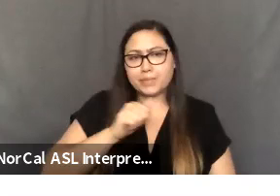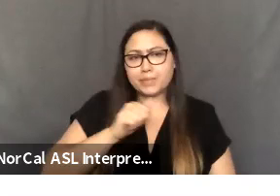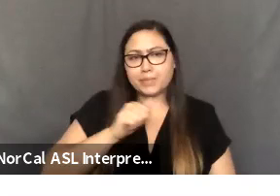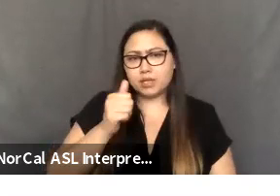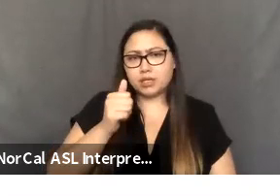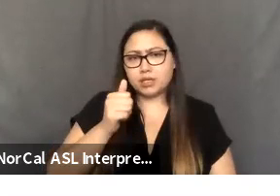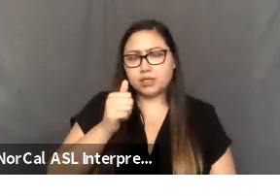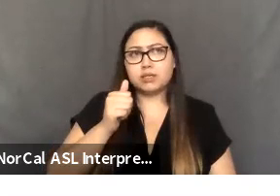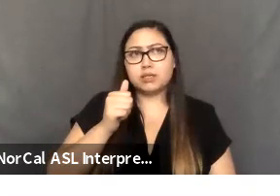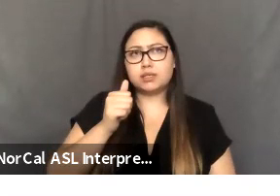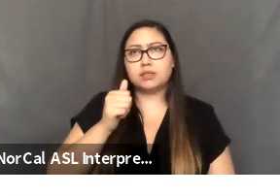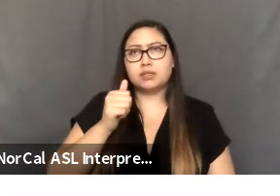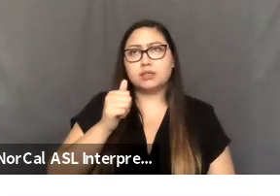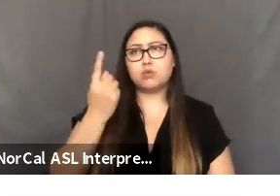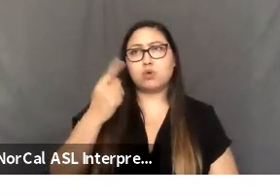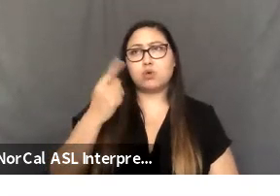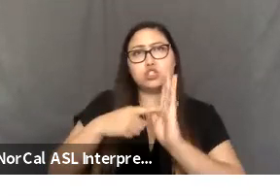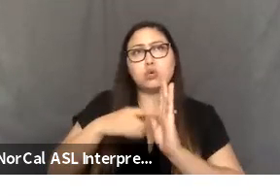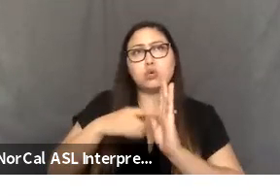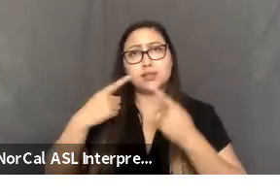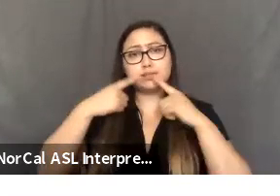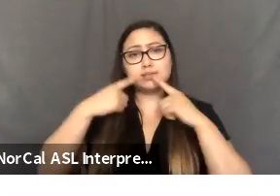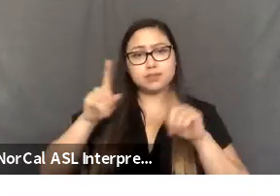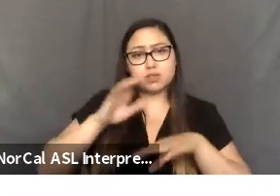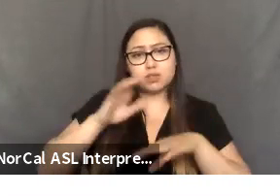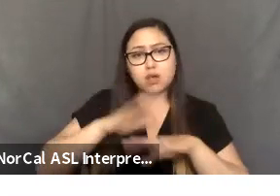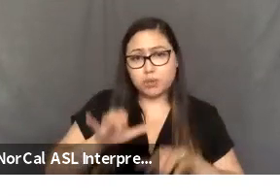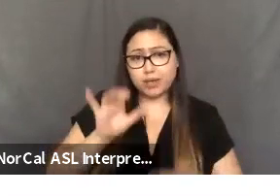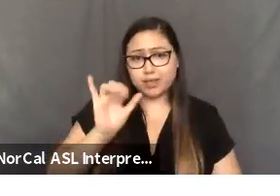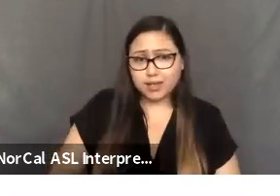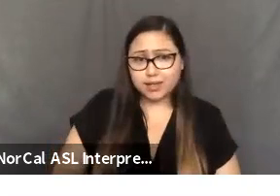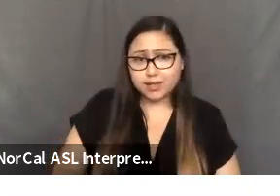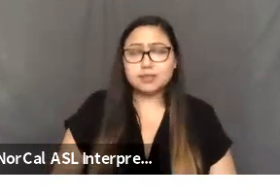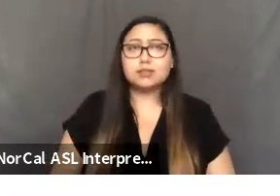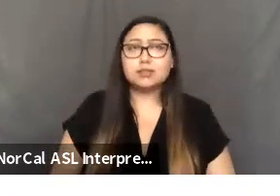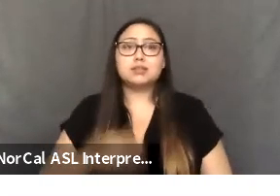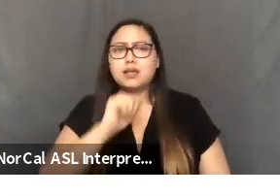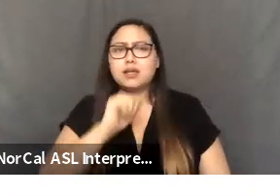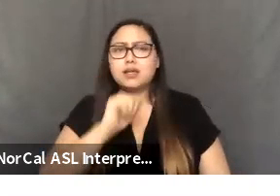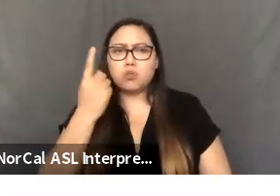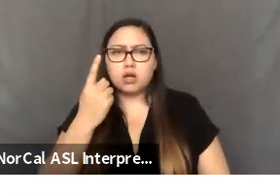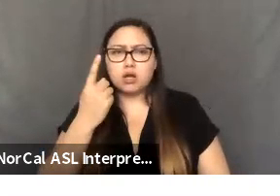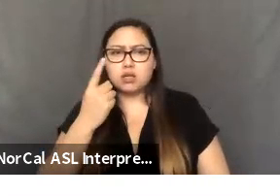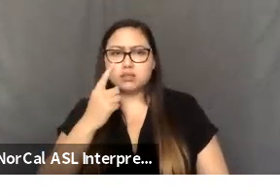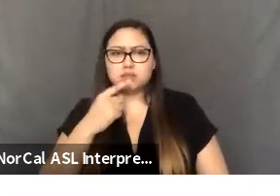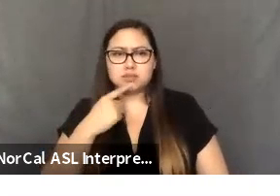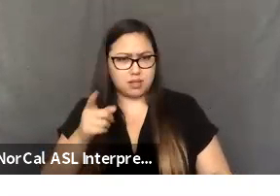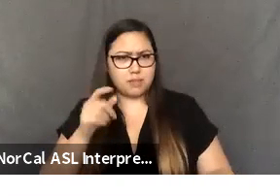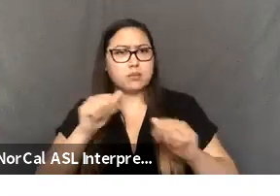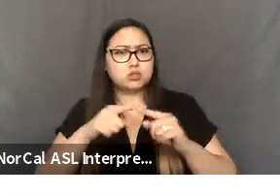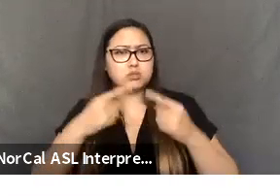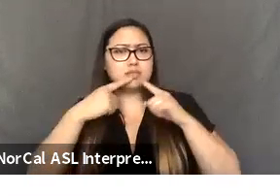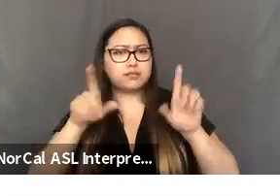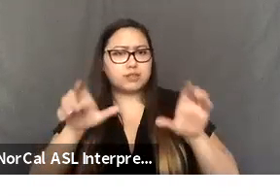were successful in doing this? Did anybody say that they were able to do it well?